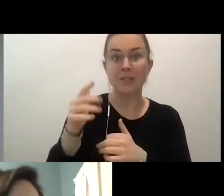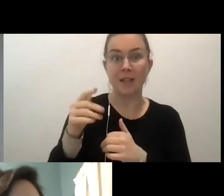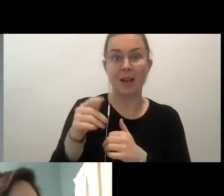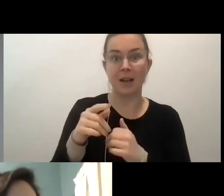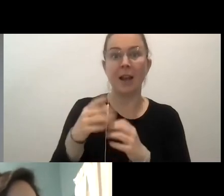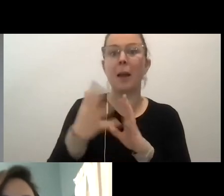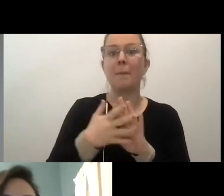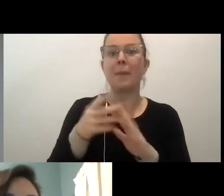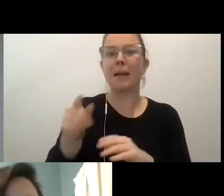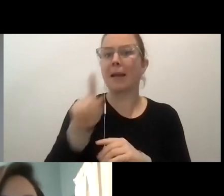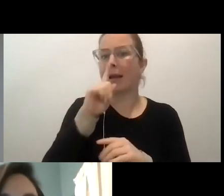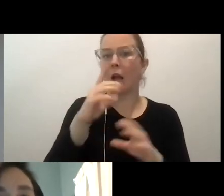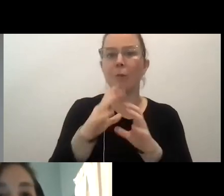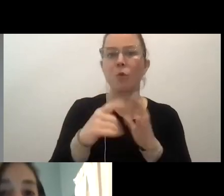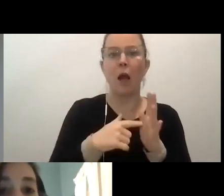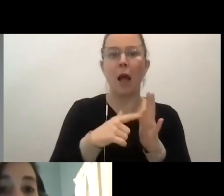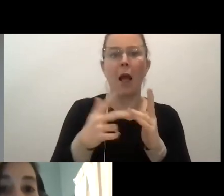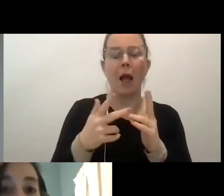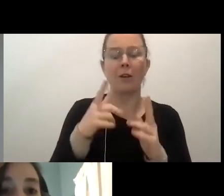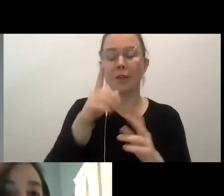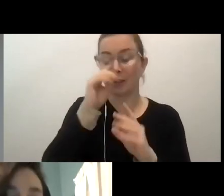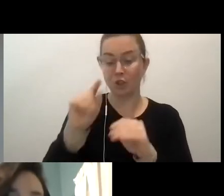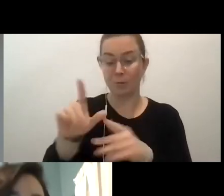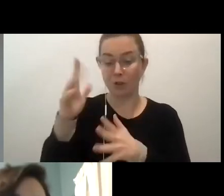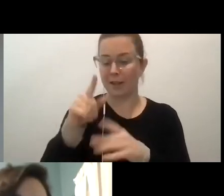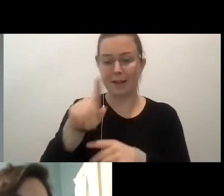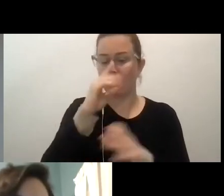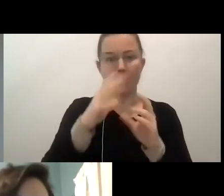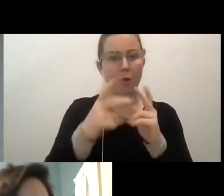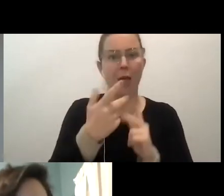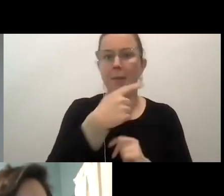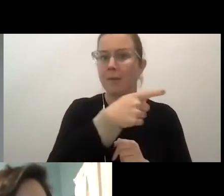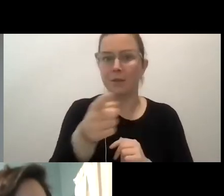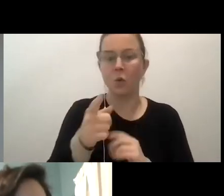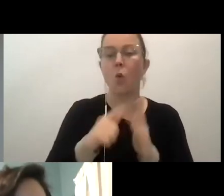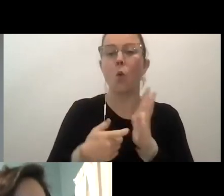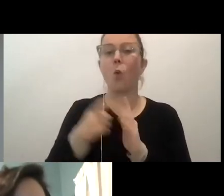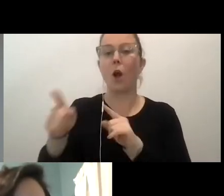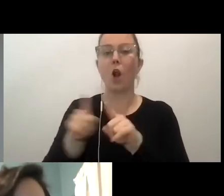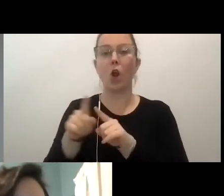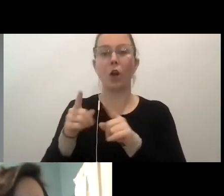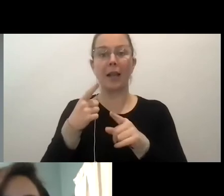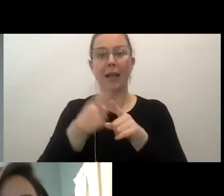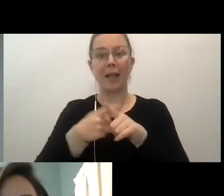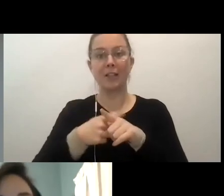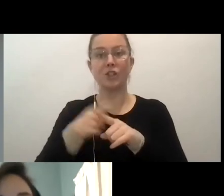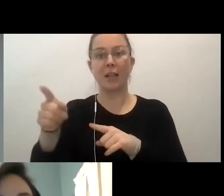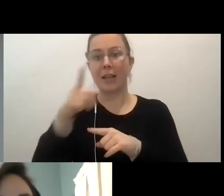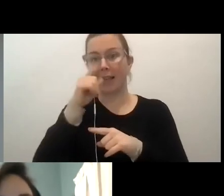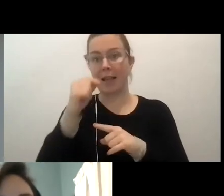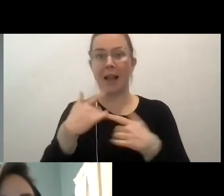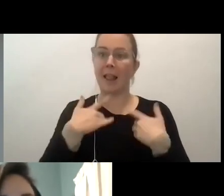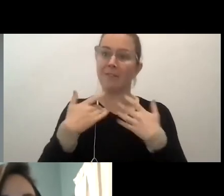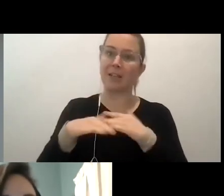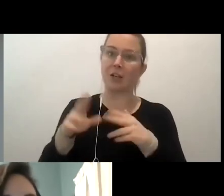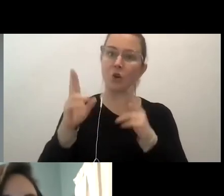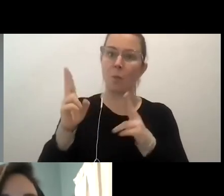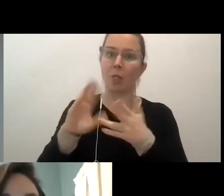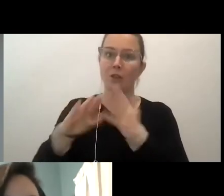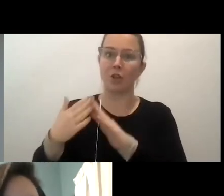human beings, or he can learn English and be able to to live in society as normal" and it's like "What? Why is that an either or?